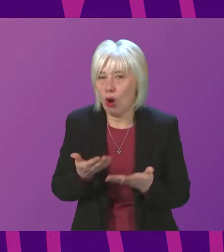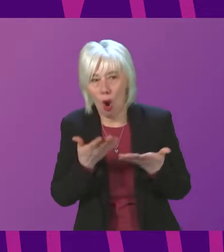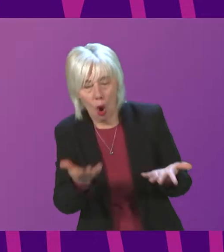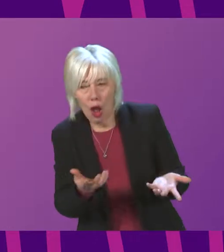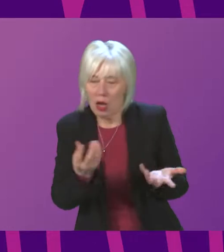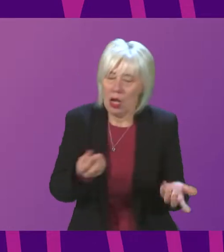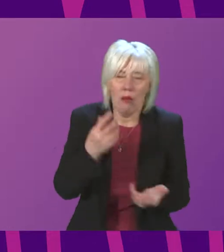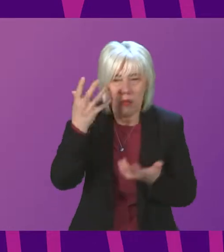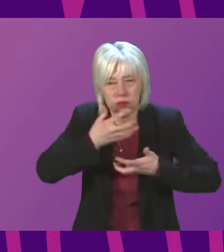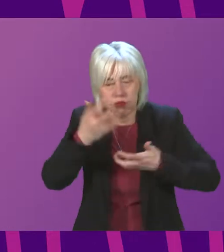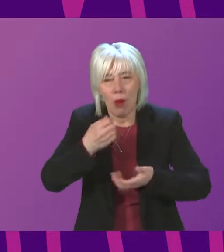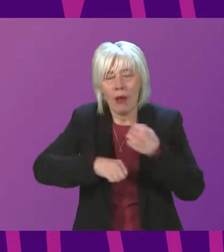That point is an important part of the bigger picture.